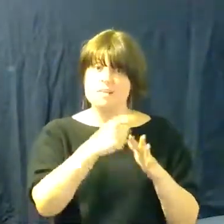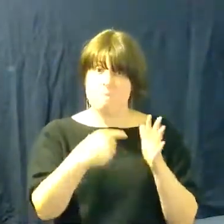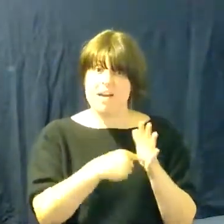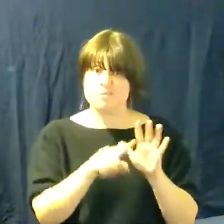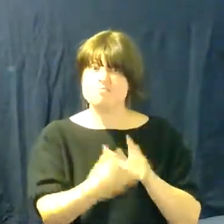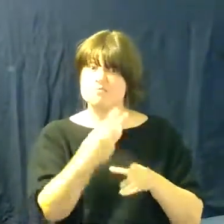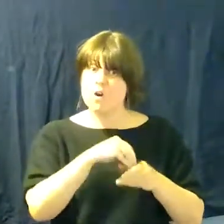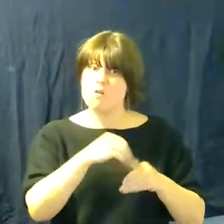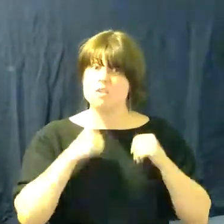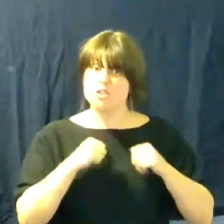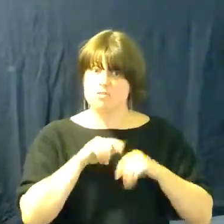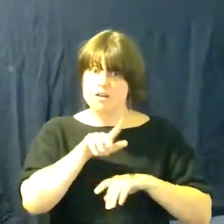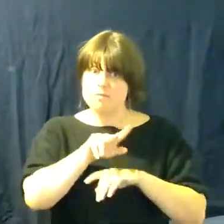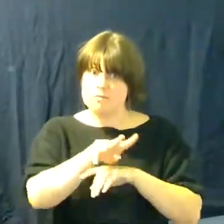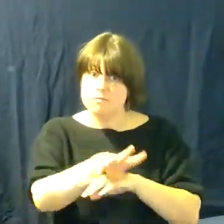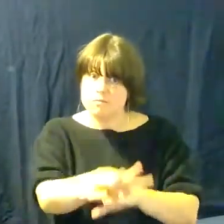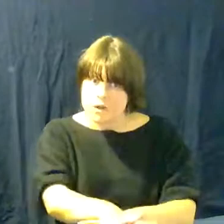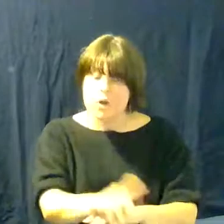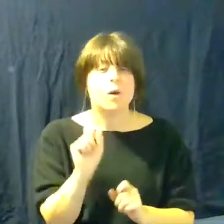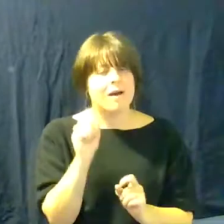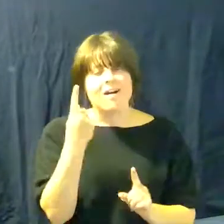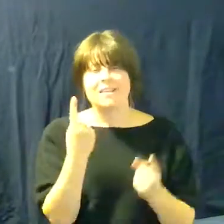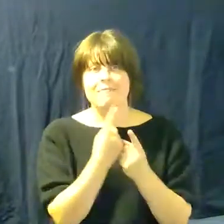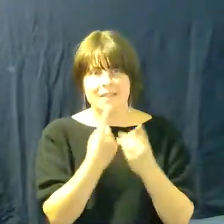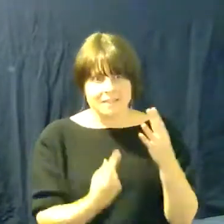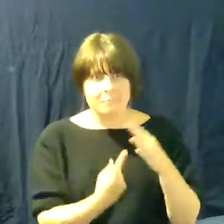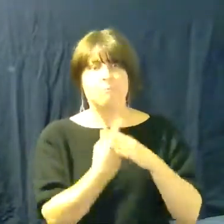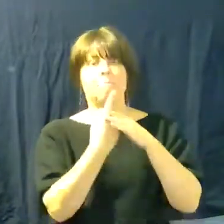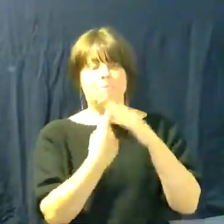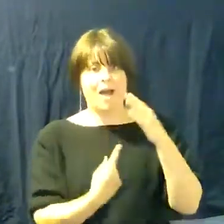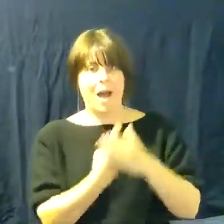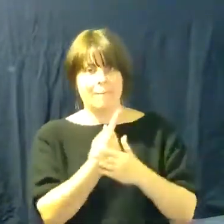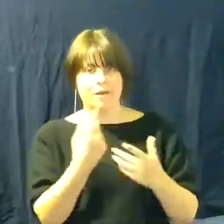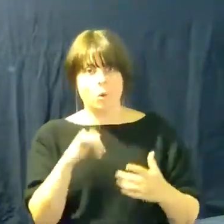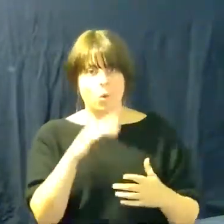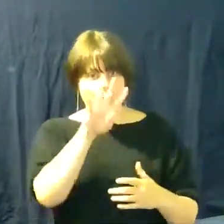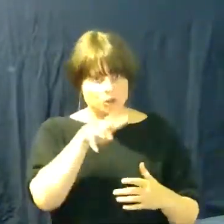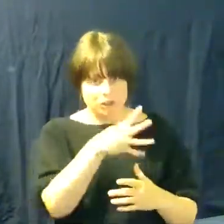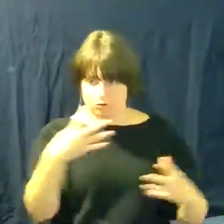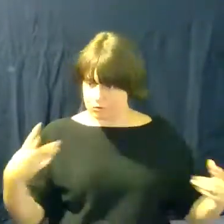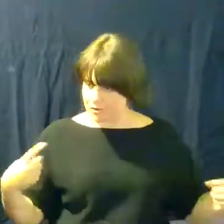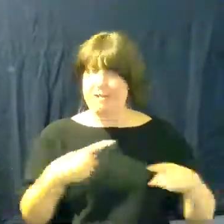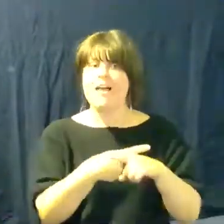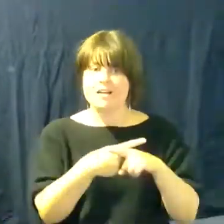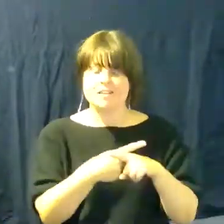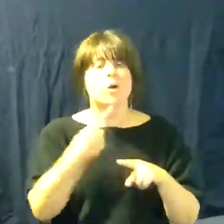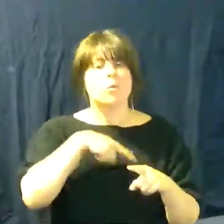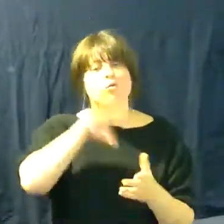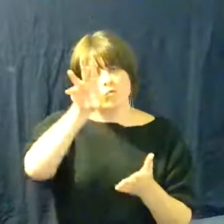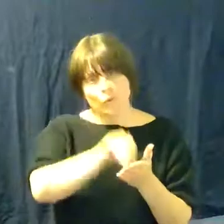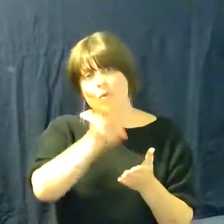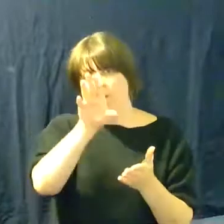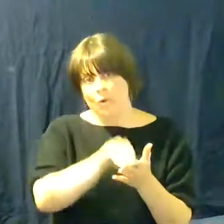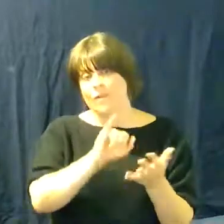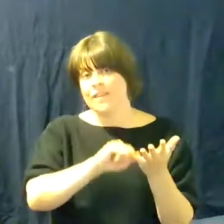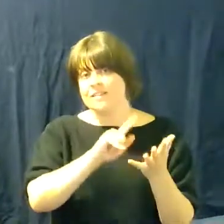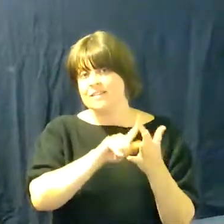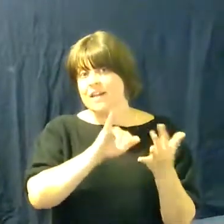want to participate